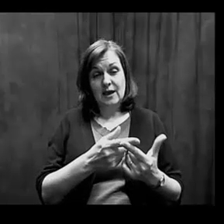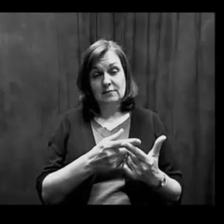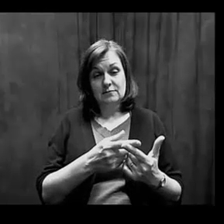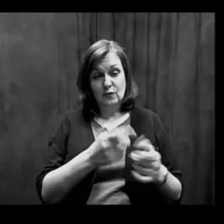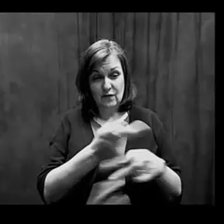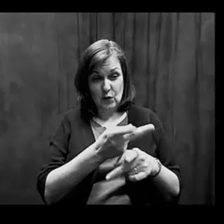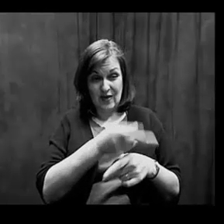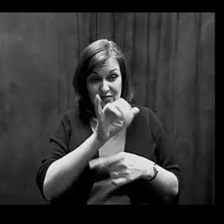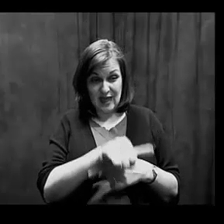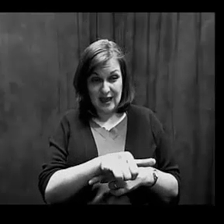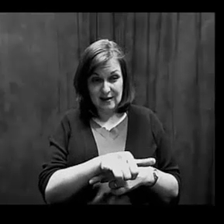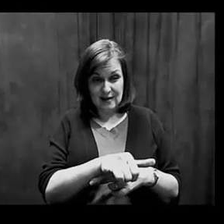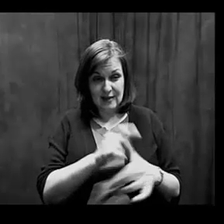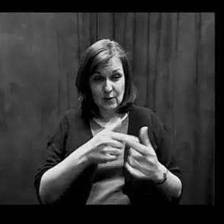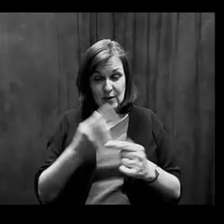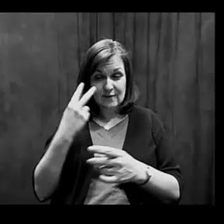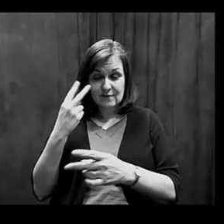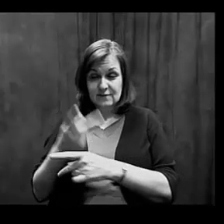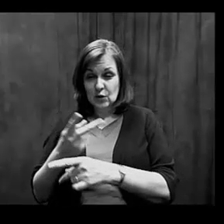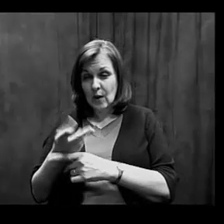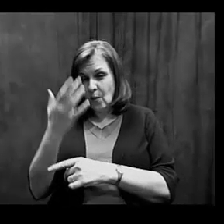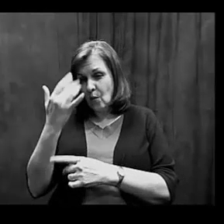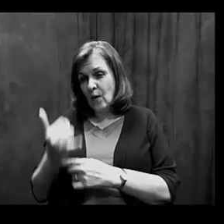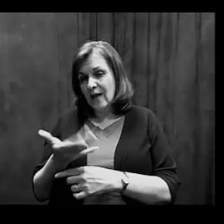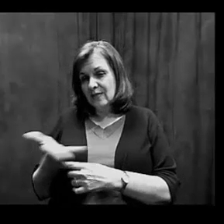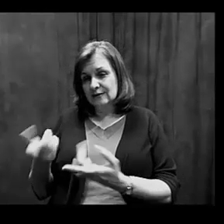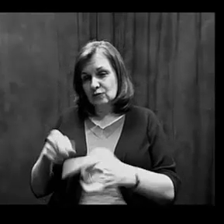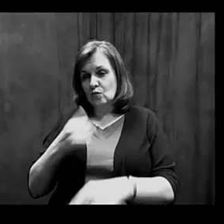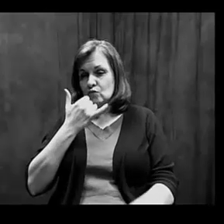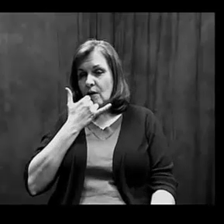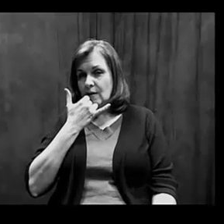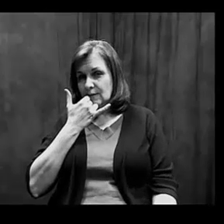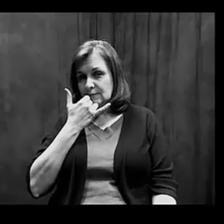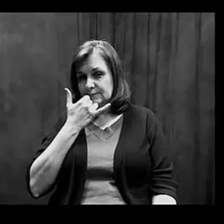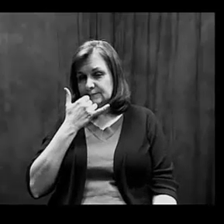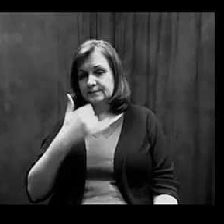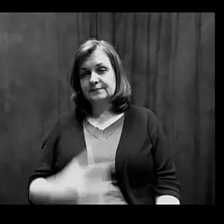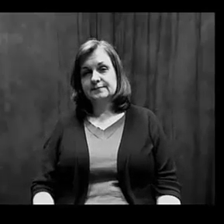so that we can then determine when things go wrong